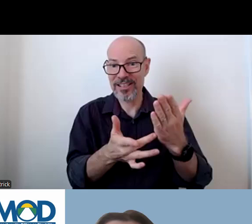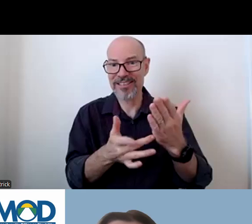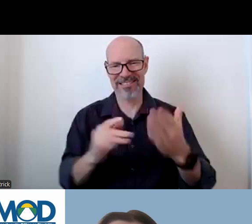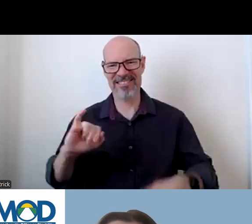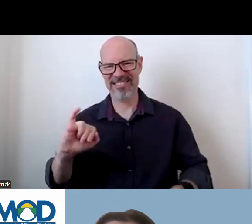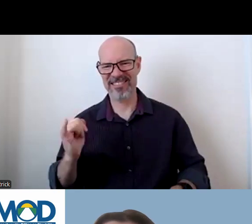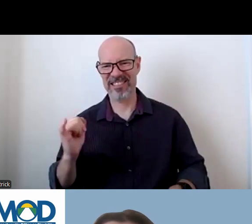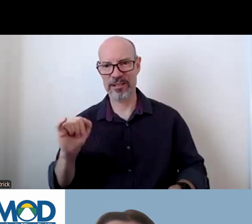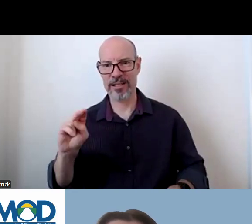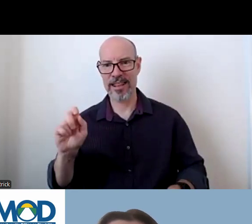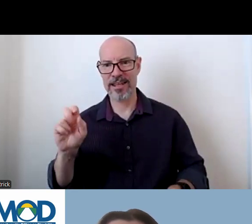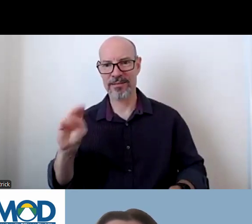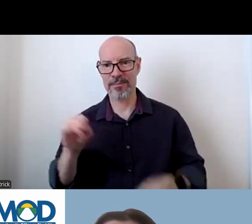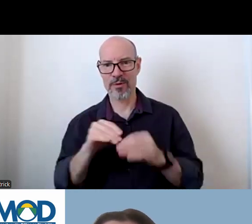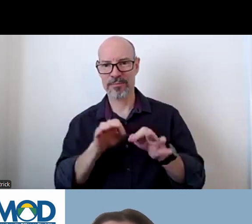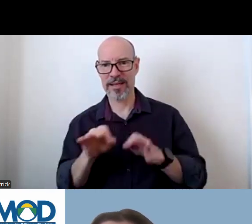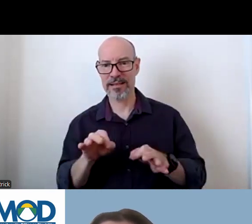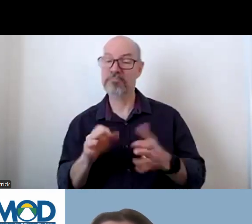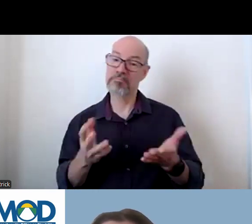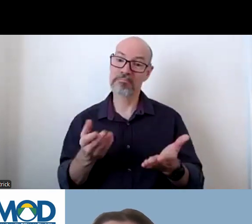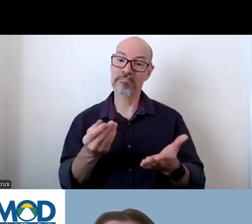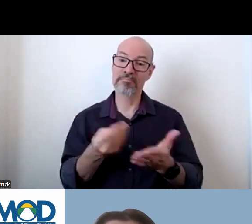effective communication, those would be eligible for the grant.